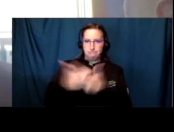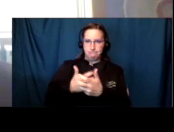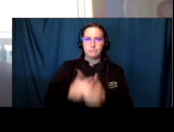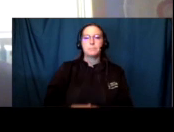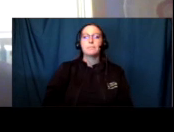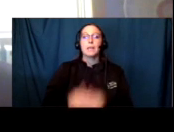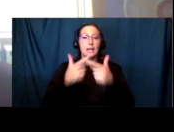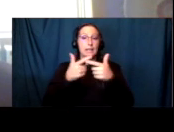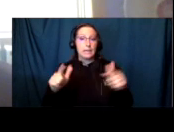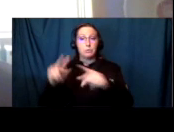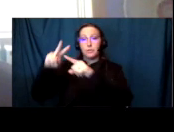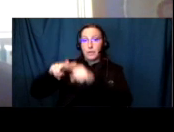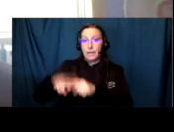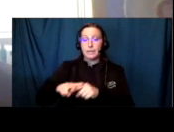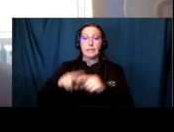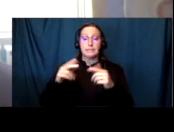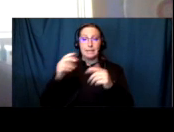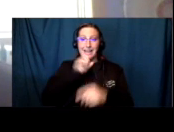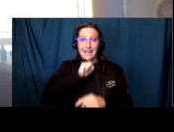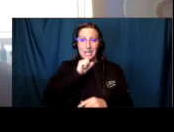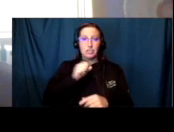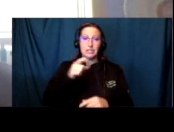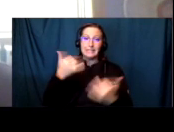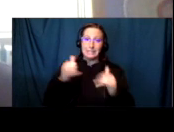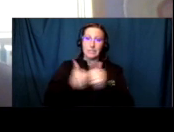might be age appropriate. He's still pretty far behind his normal hearing